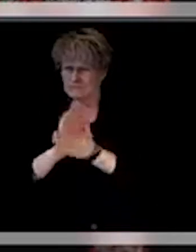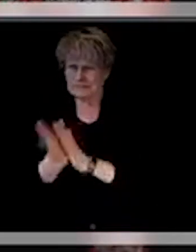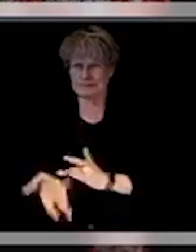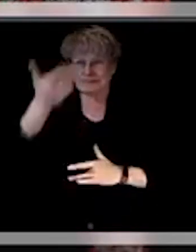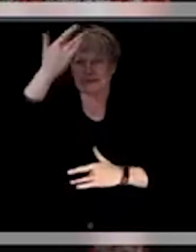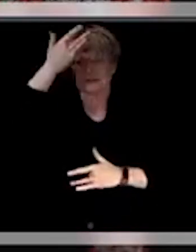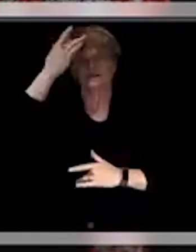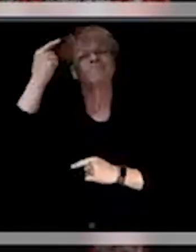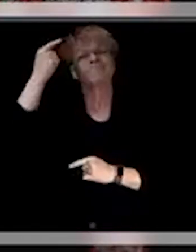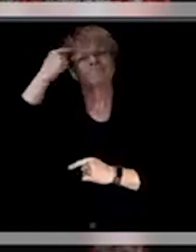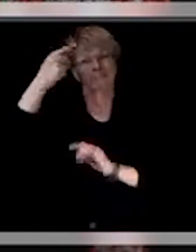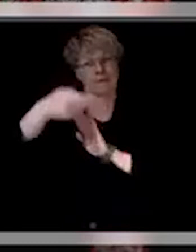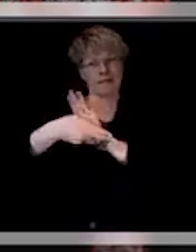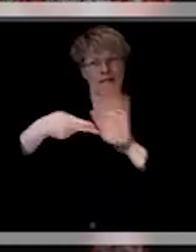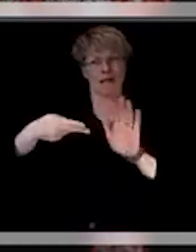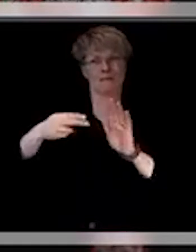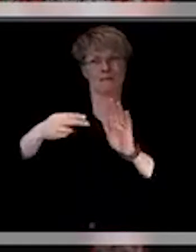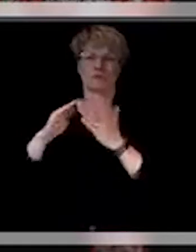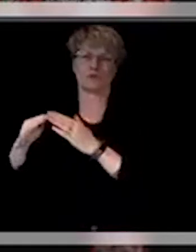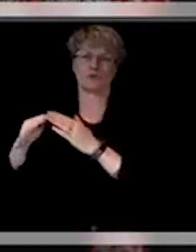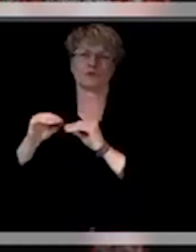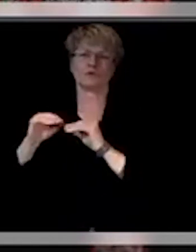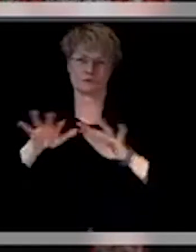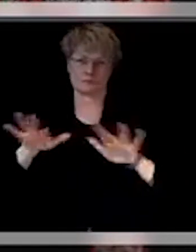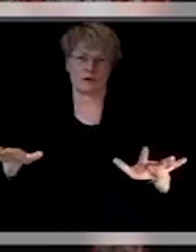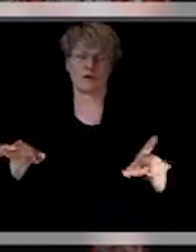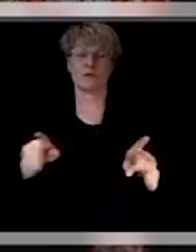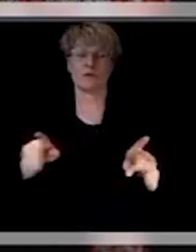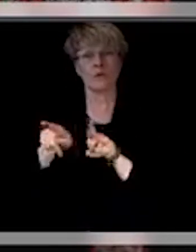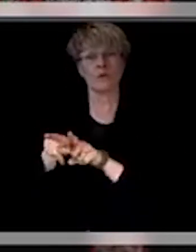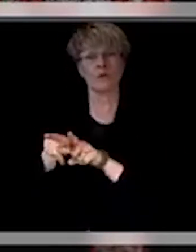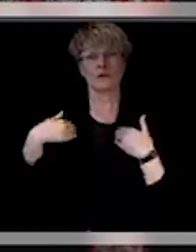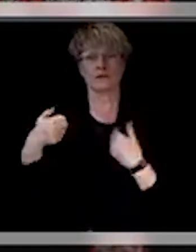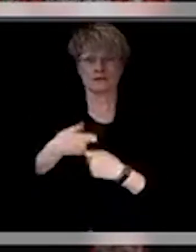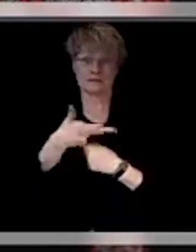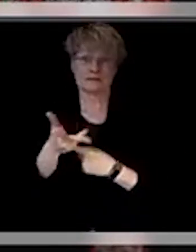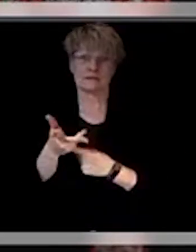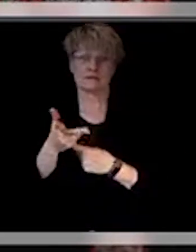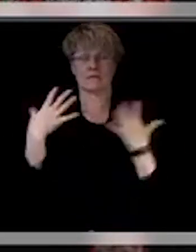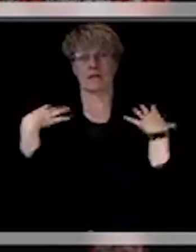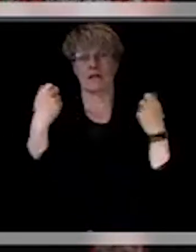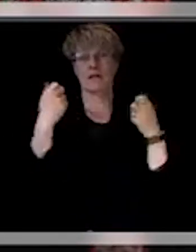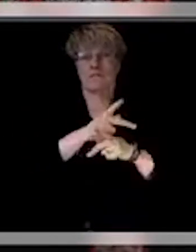health care workers in the last two weeks. The source for those individuals can vary.